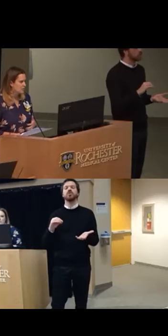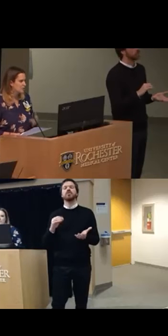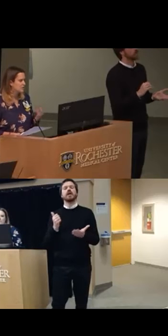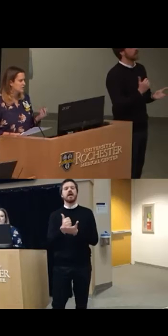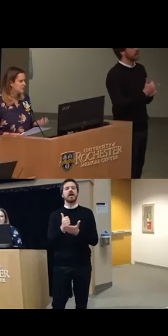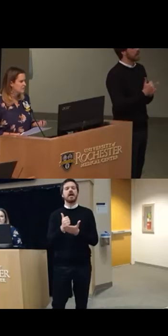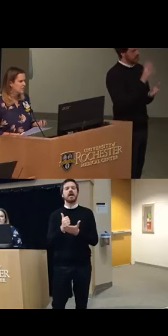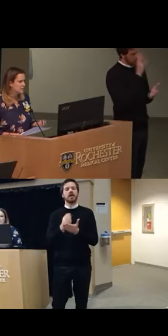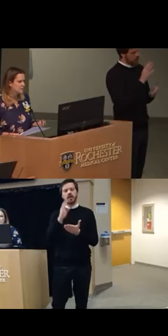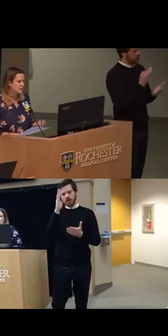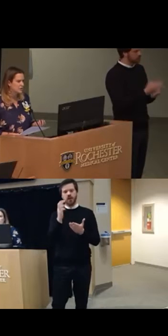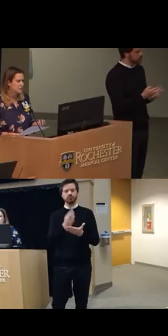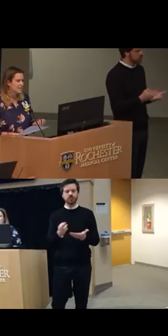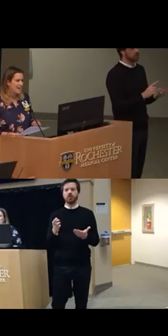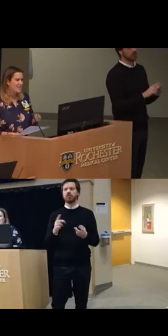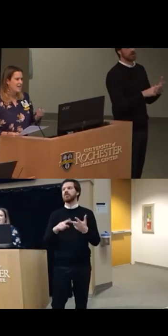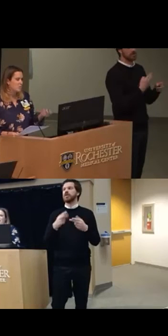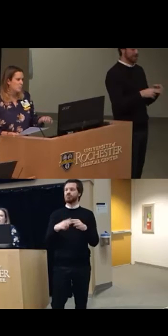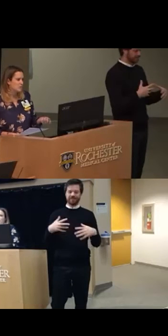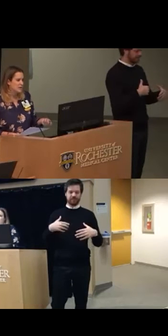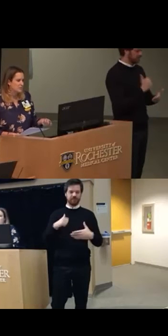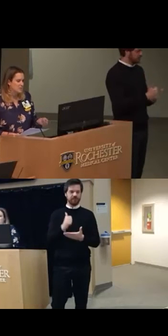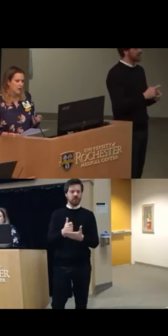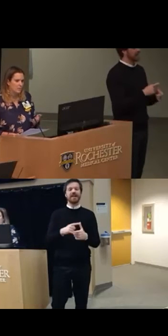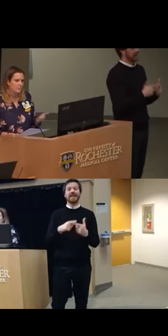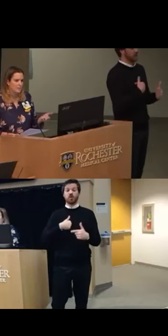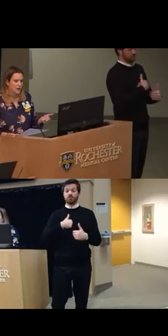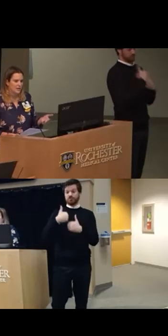resources give brief interventions and then we're responsible for helping people try to